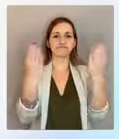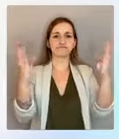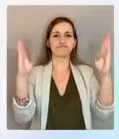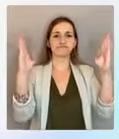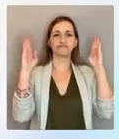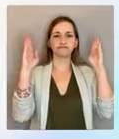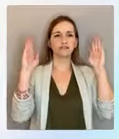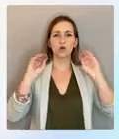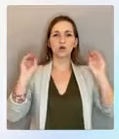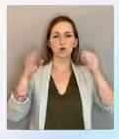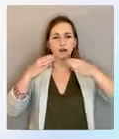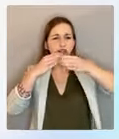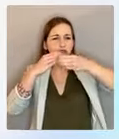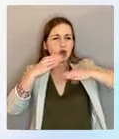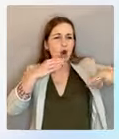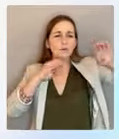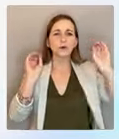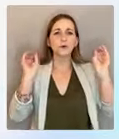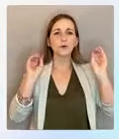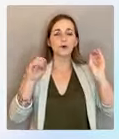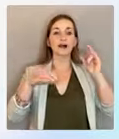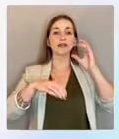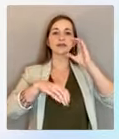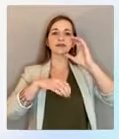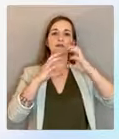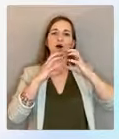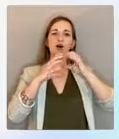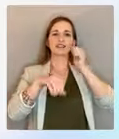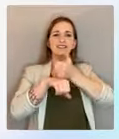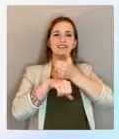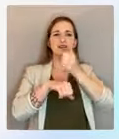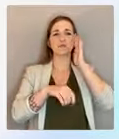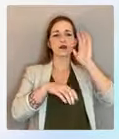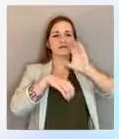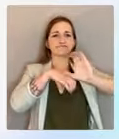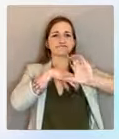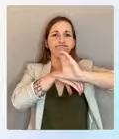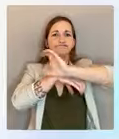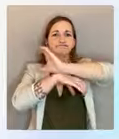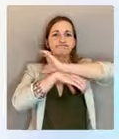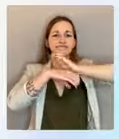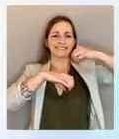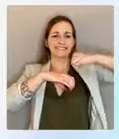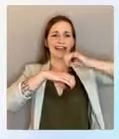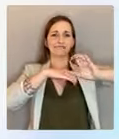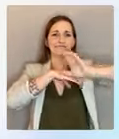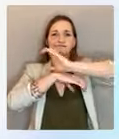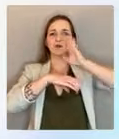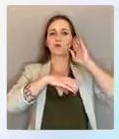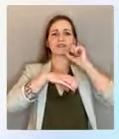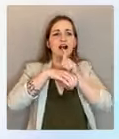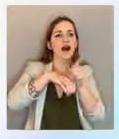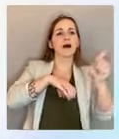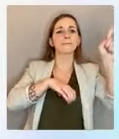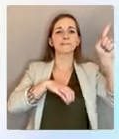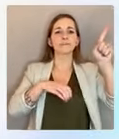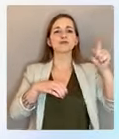the ball kind of just always stayed on the ground. There was no vertical element to the game,